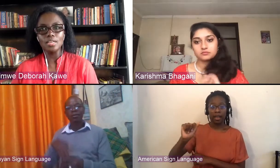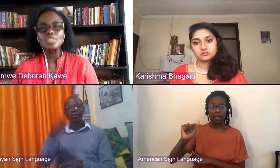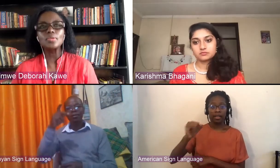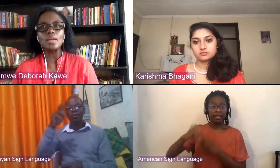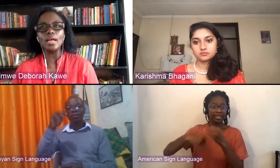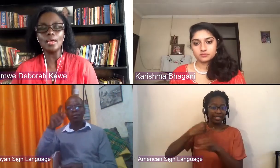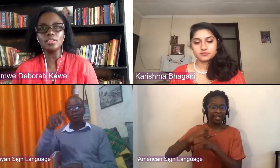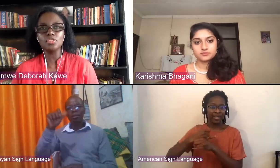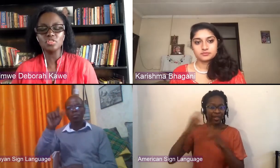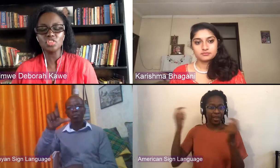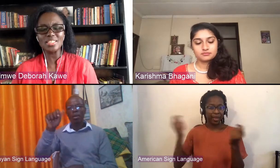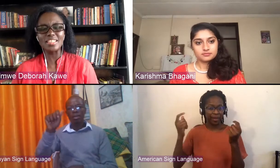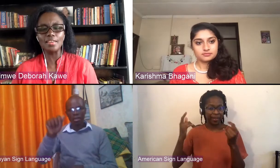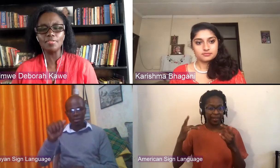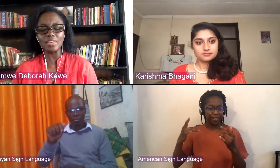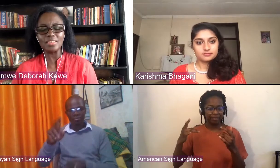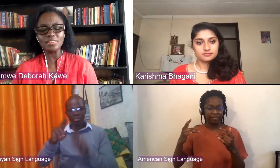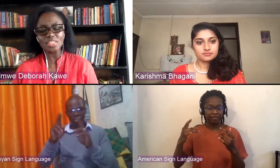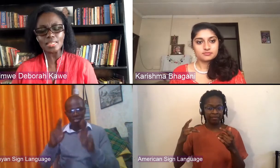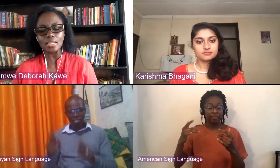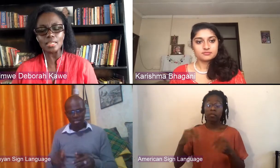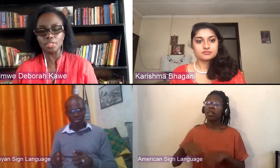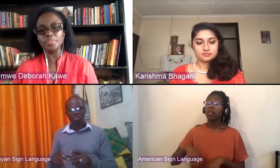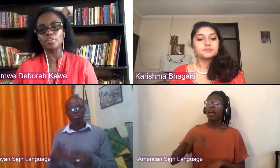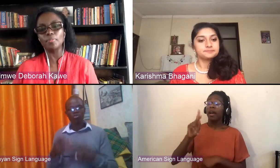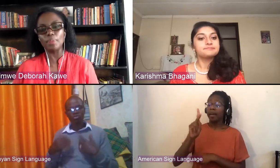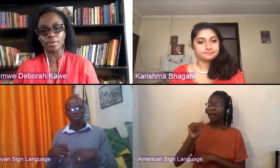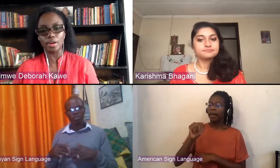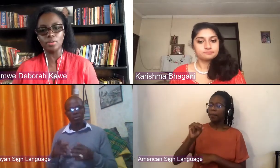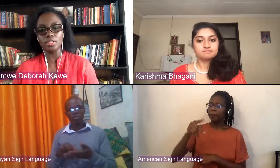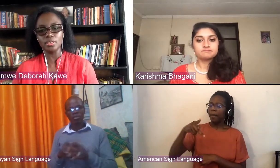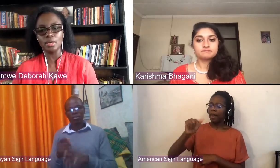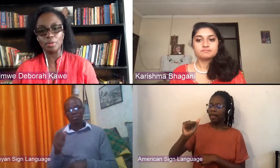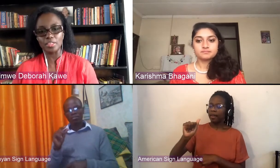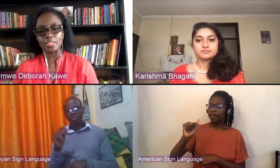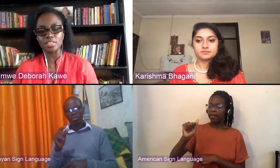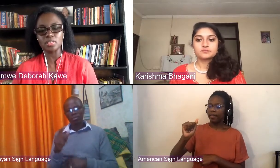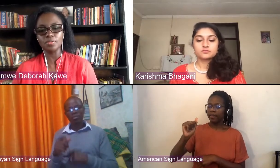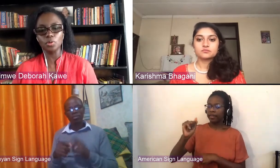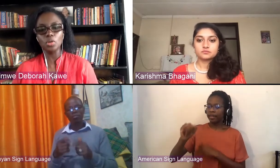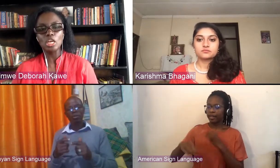so I should just give just a little bit of a background about this festival.